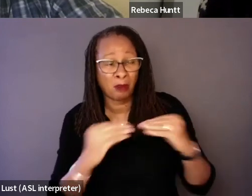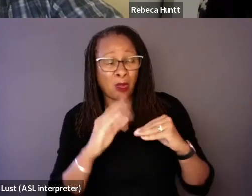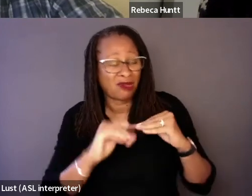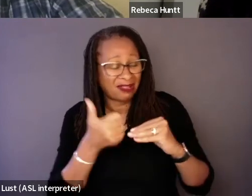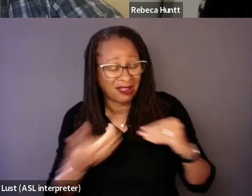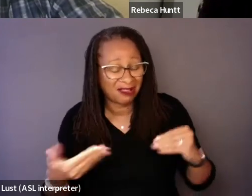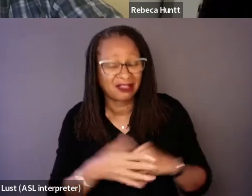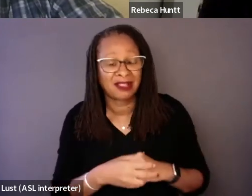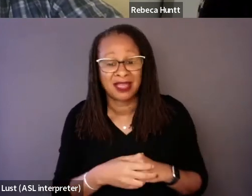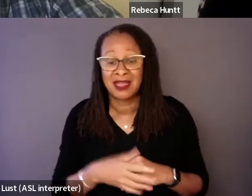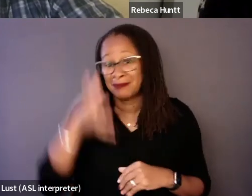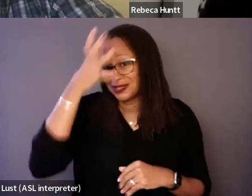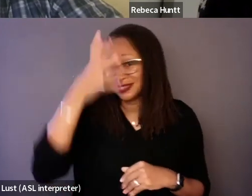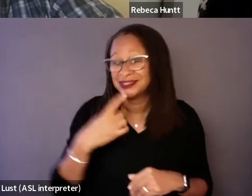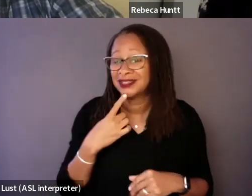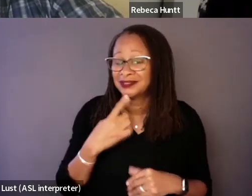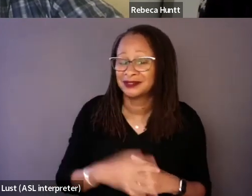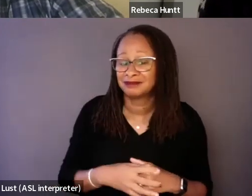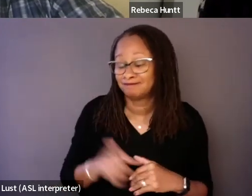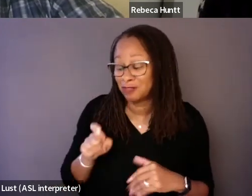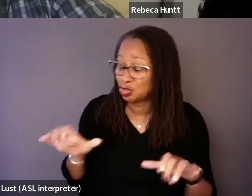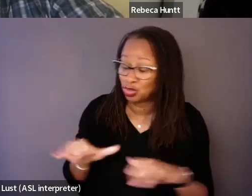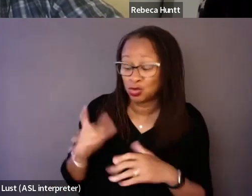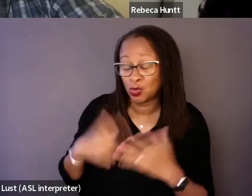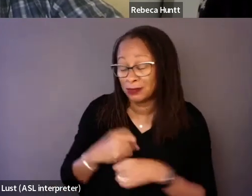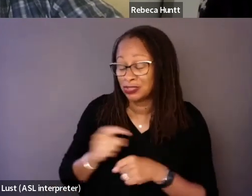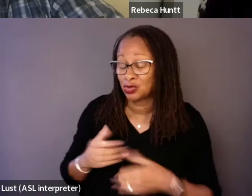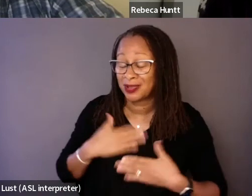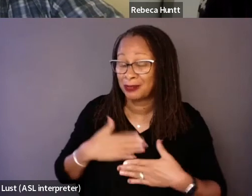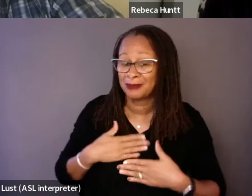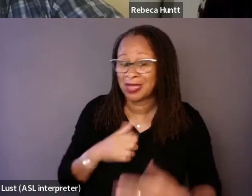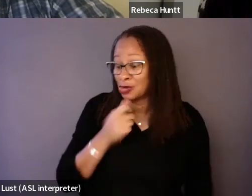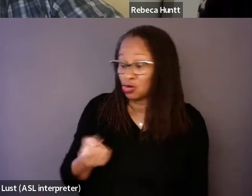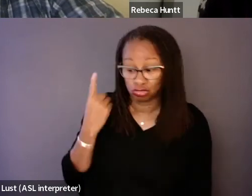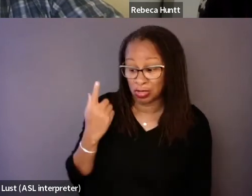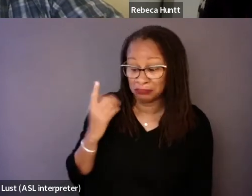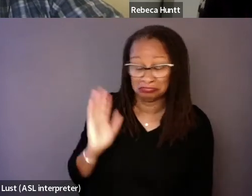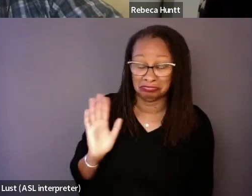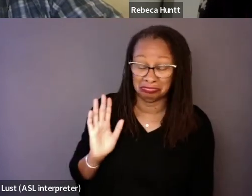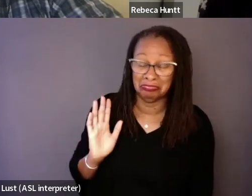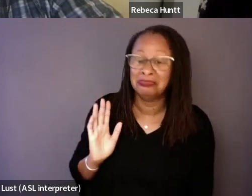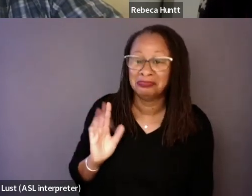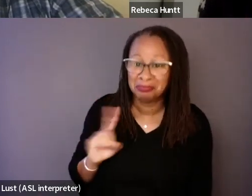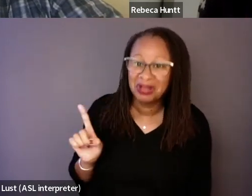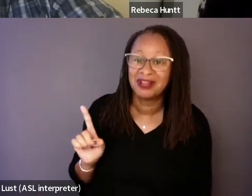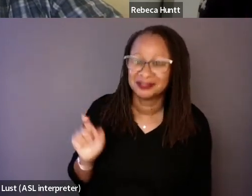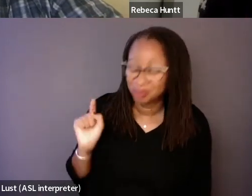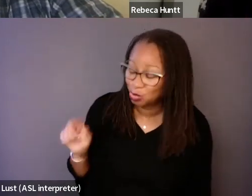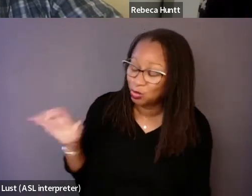And he was like you have to do what makes you happy. I don't understand it but you do what makes you happy.